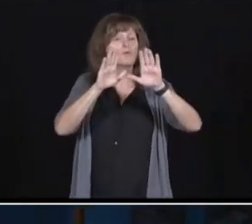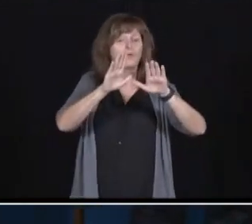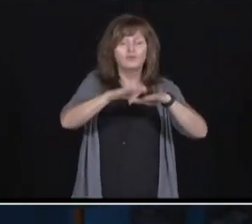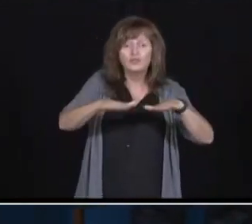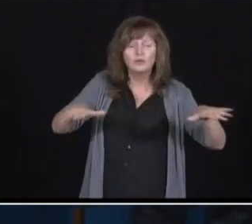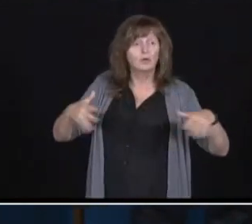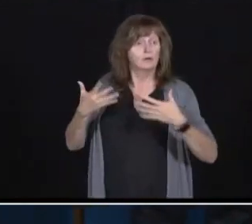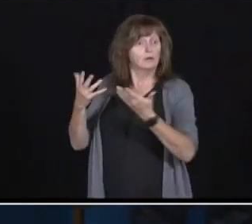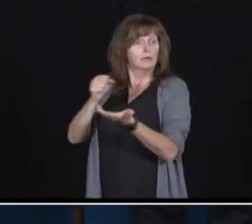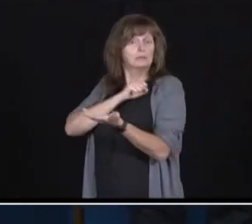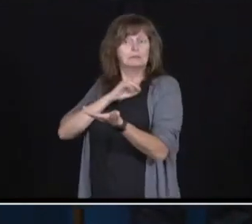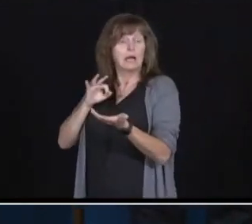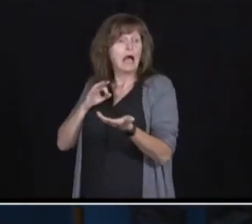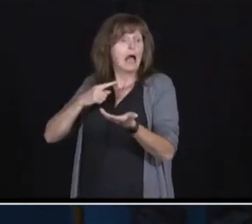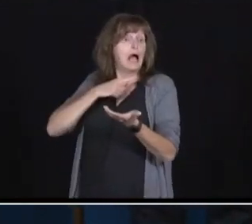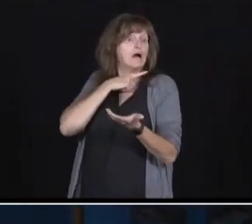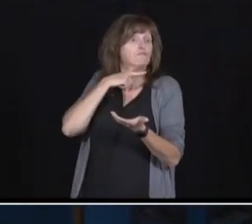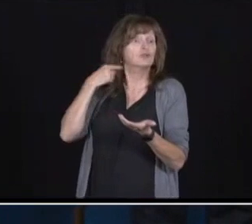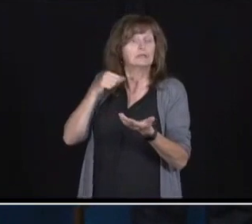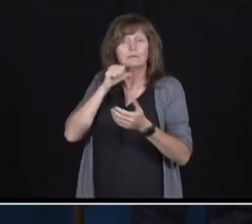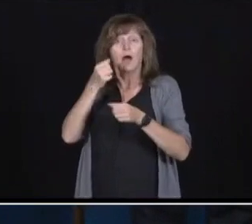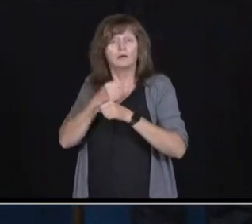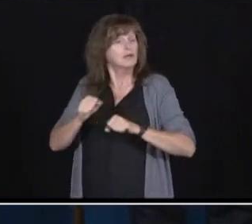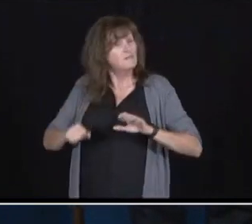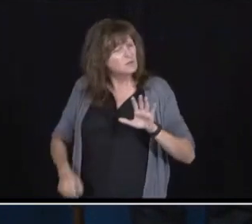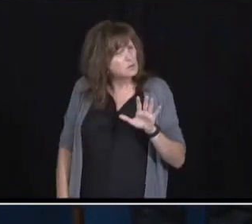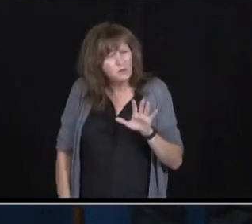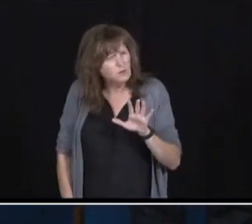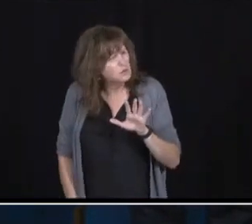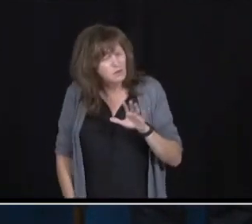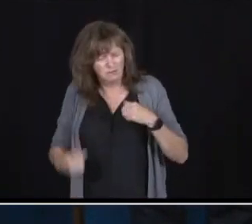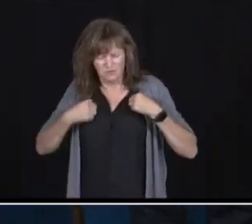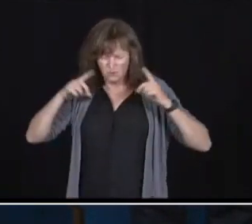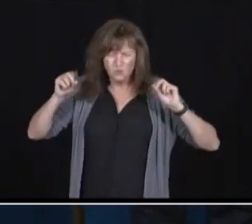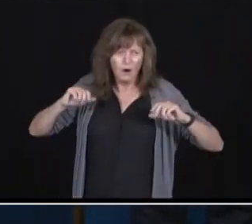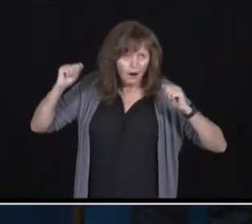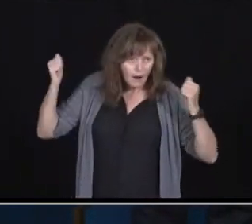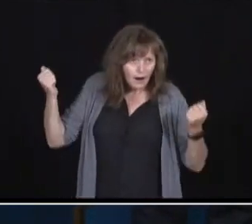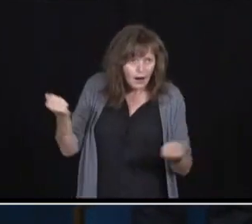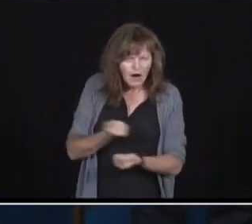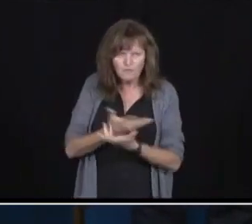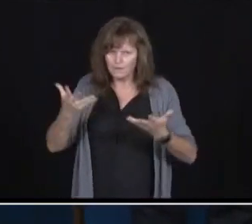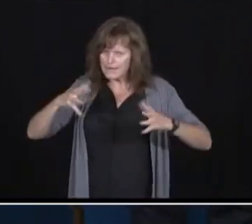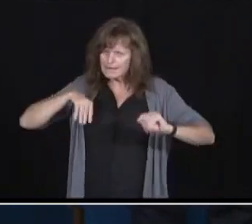We are putting in the necessary dollars and we are supporting you, the province of that) of this province.